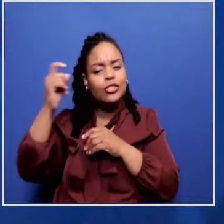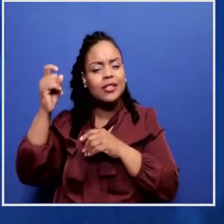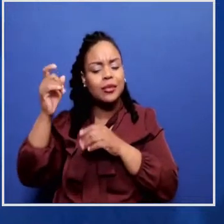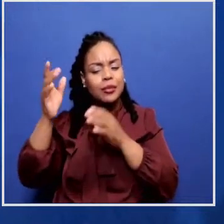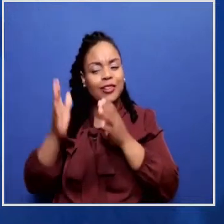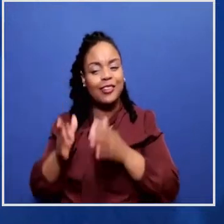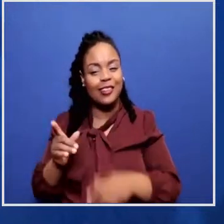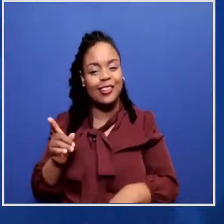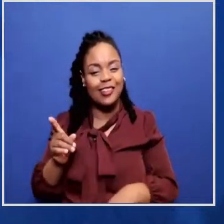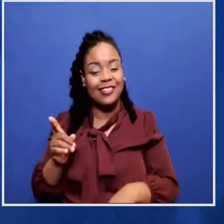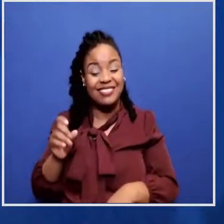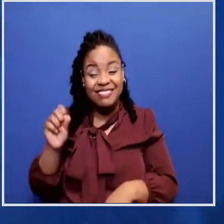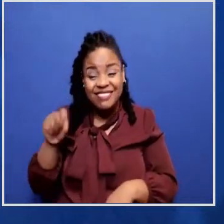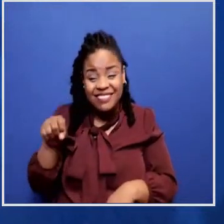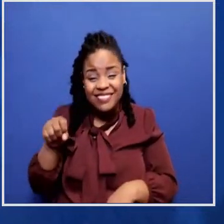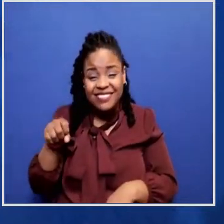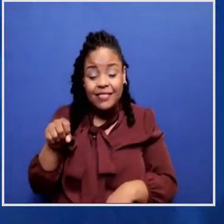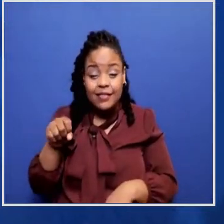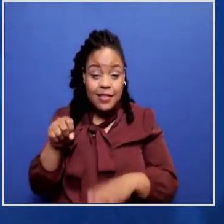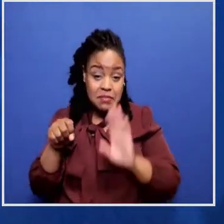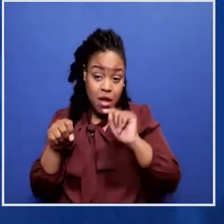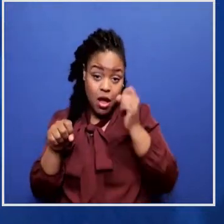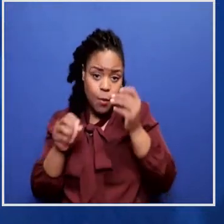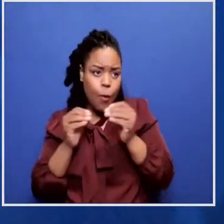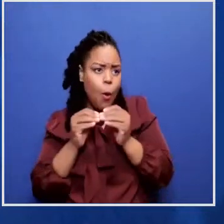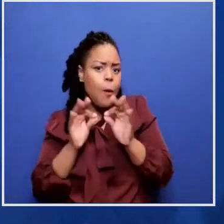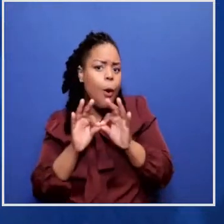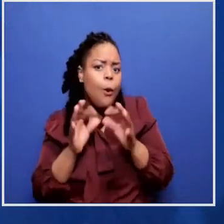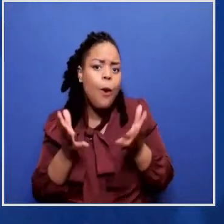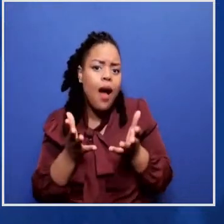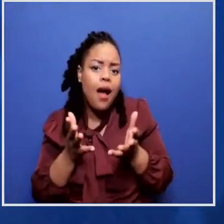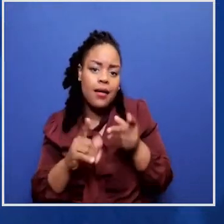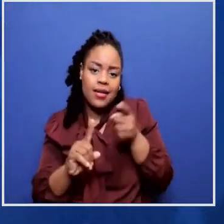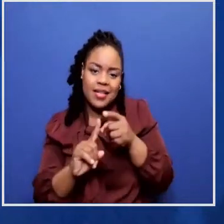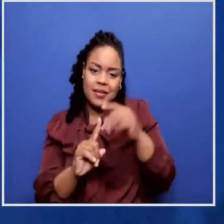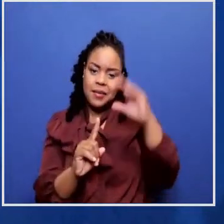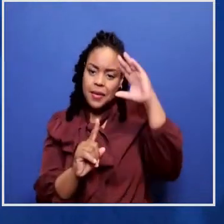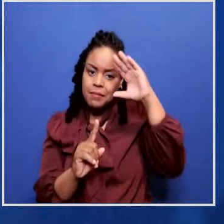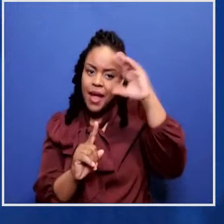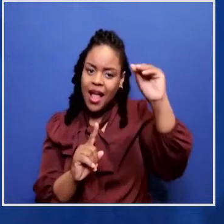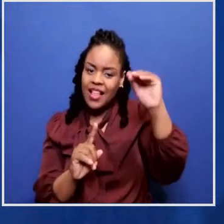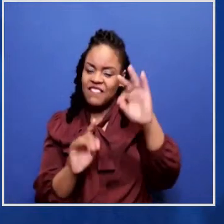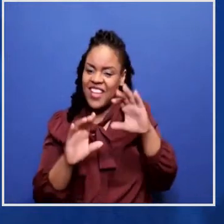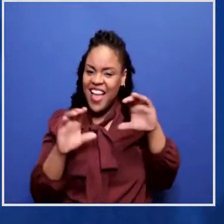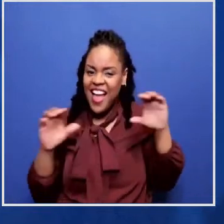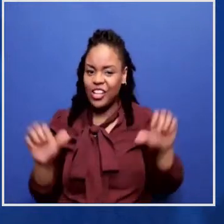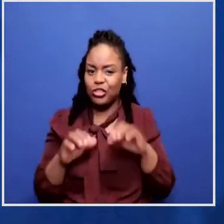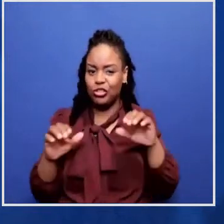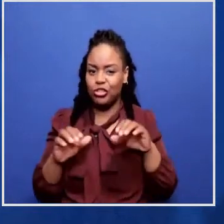BUT HE WAS MORE IMPORTANTLY, A